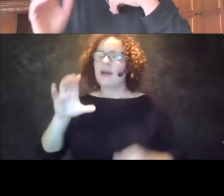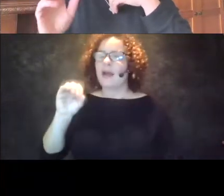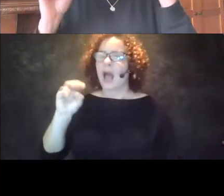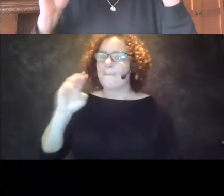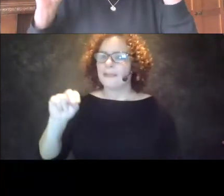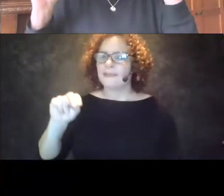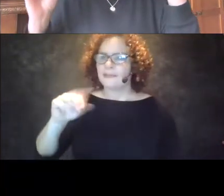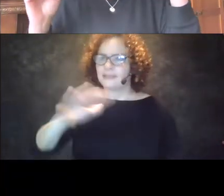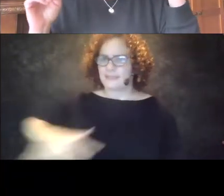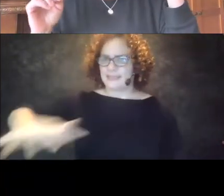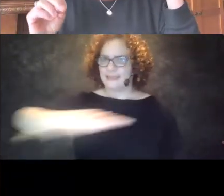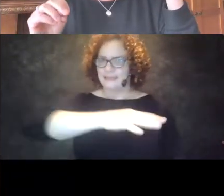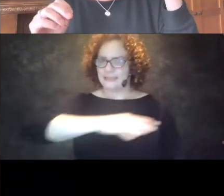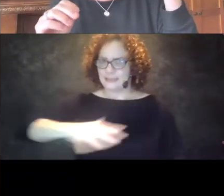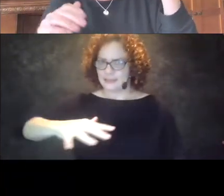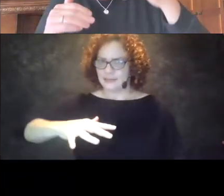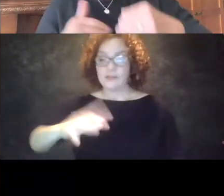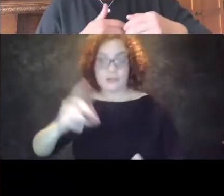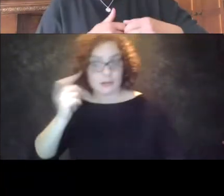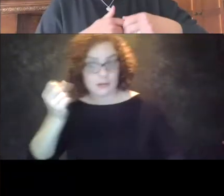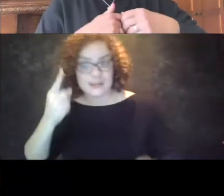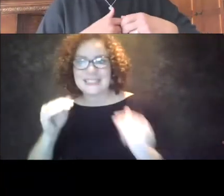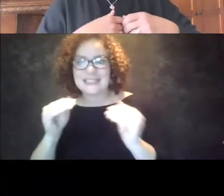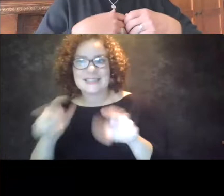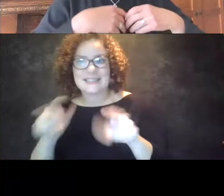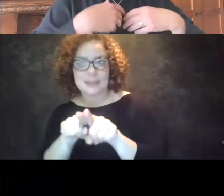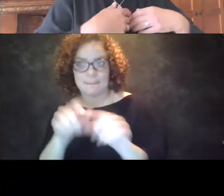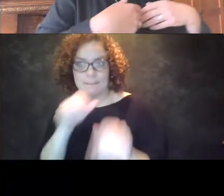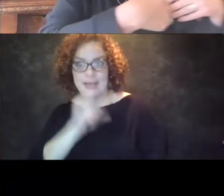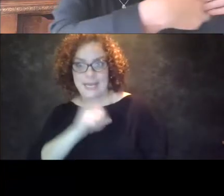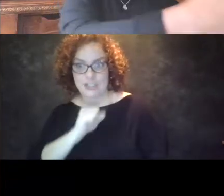again, we're going to think about same age peers. So when are when are the first and